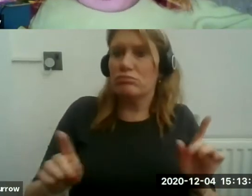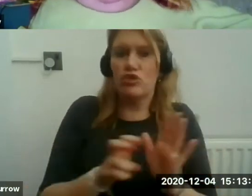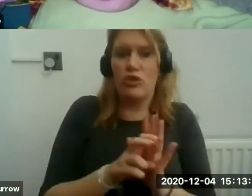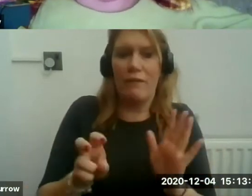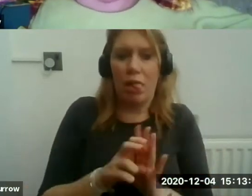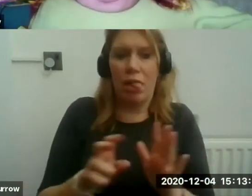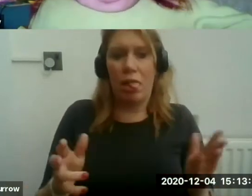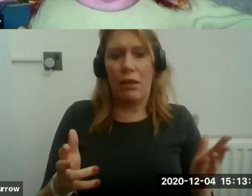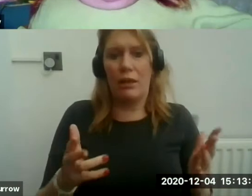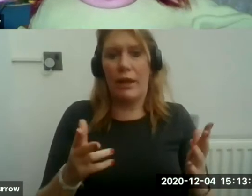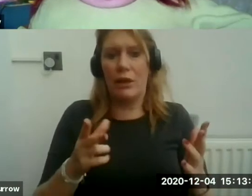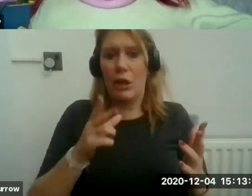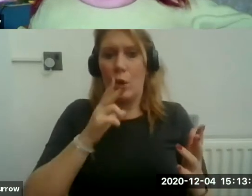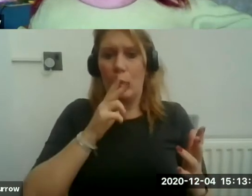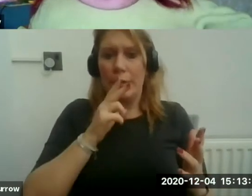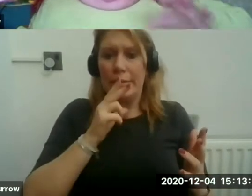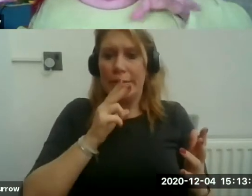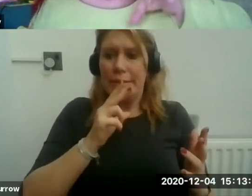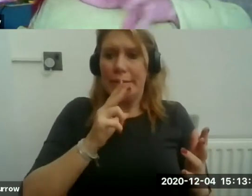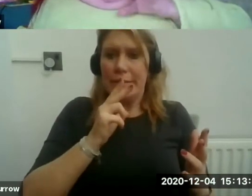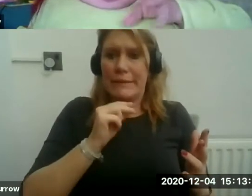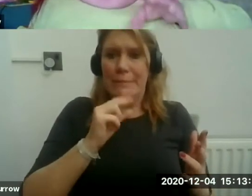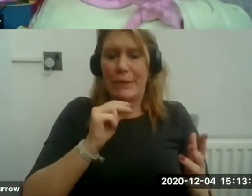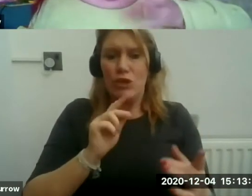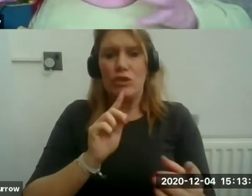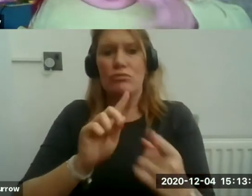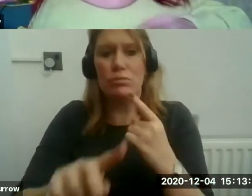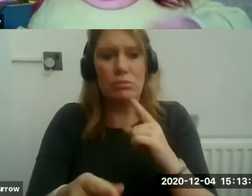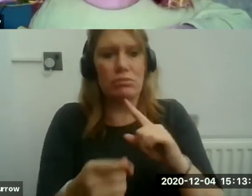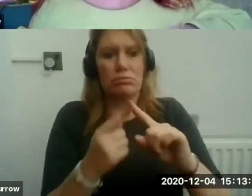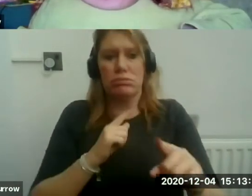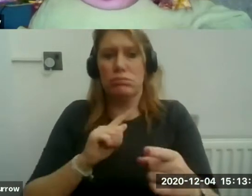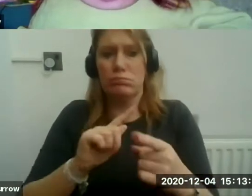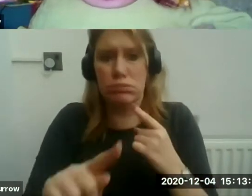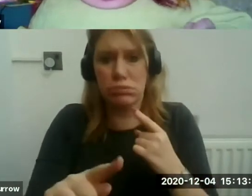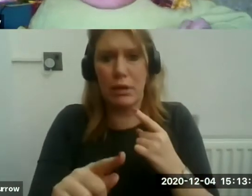and forwards, or dialogue, from the way